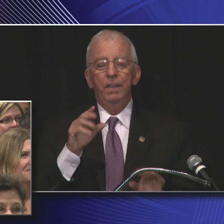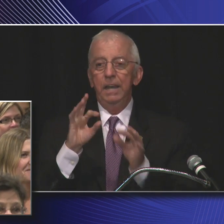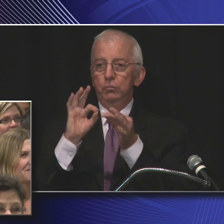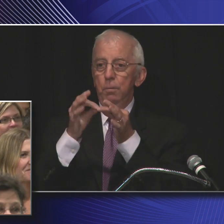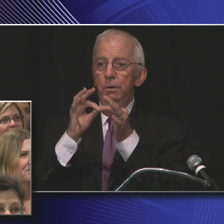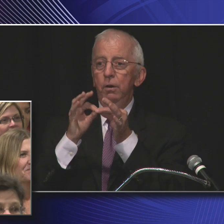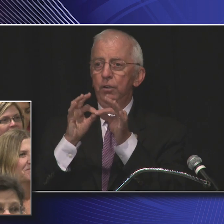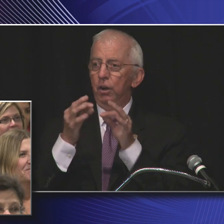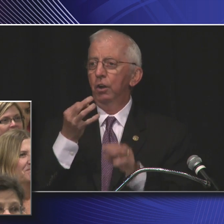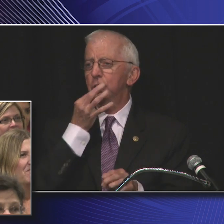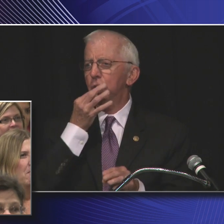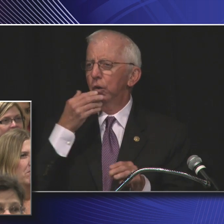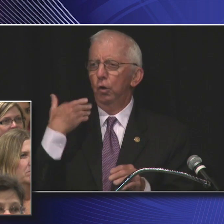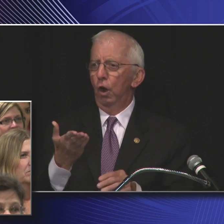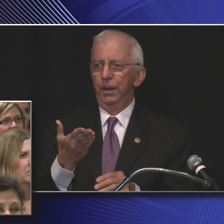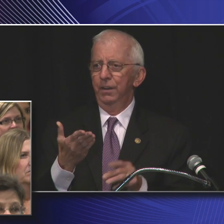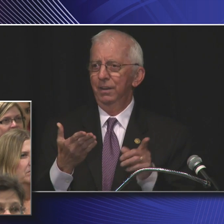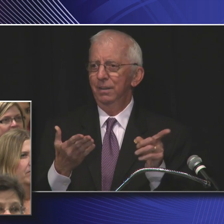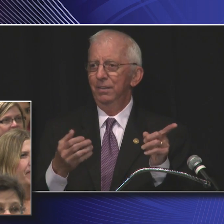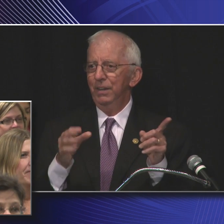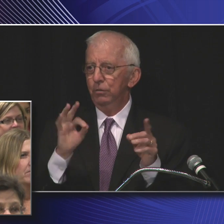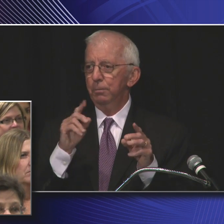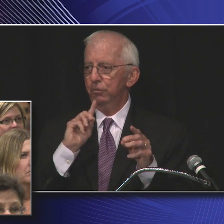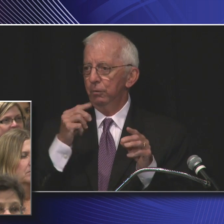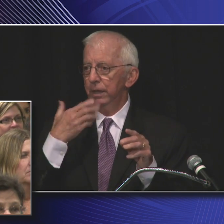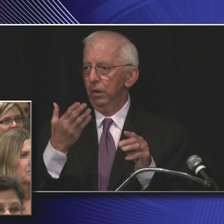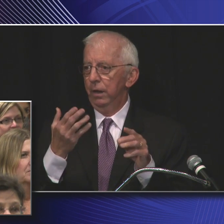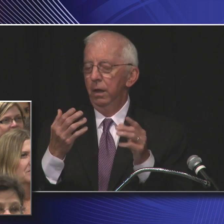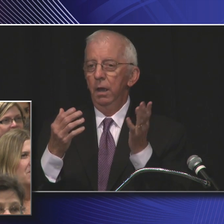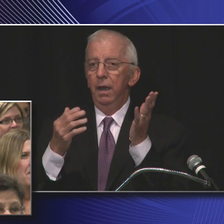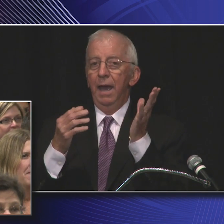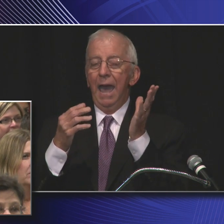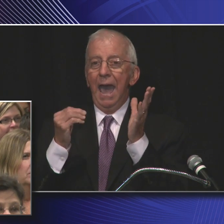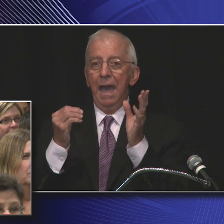The interpreters are good. The interpreters are really good.